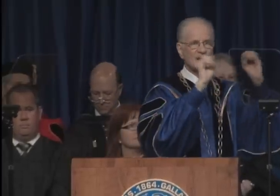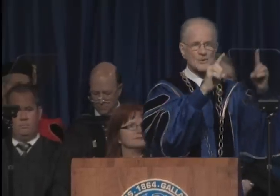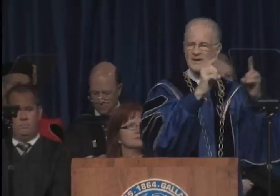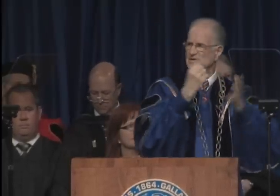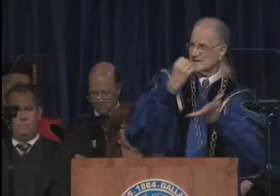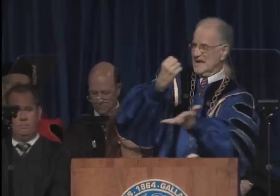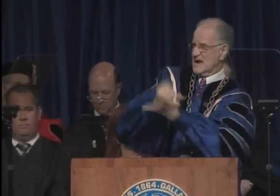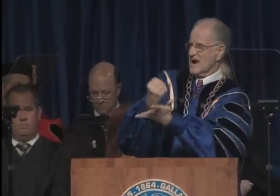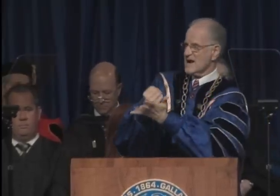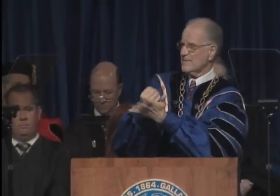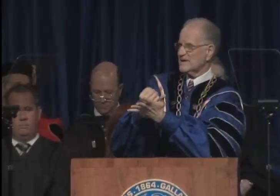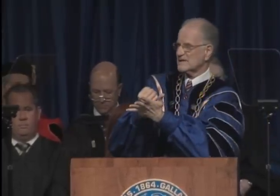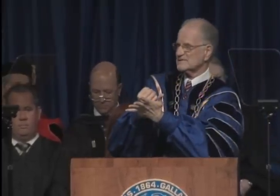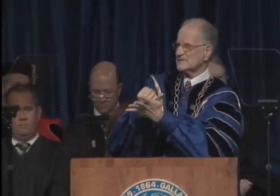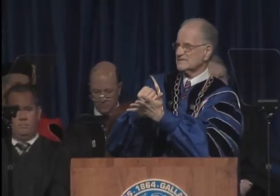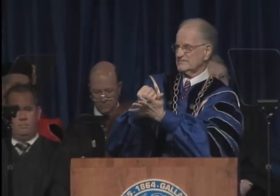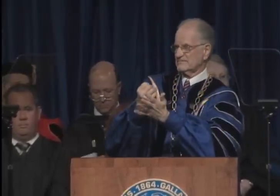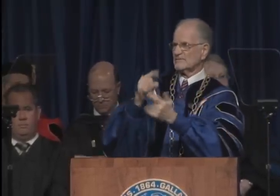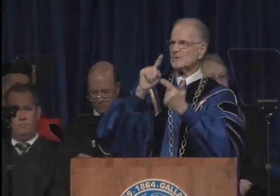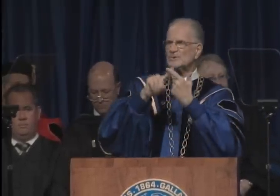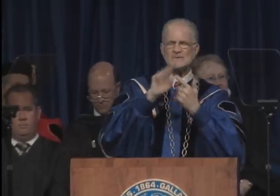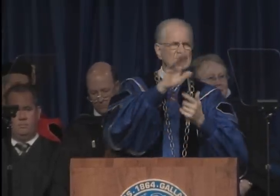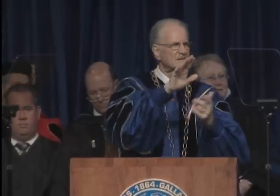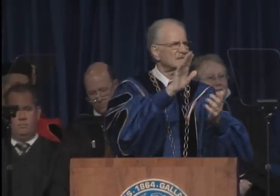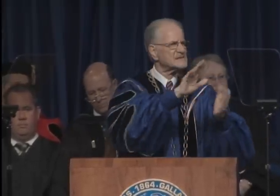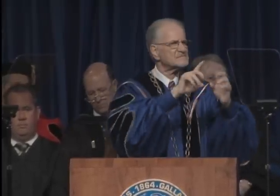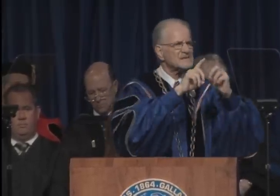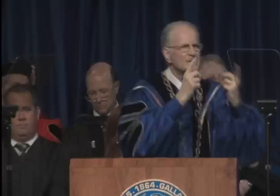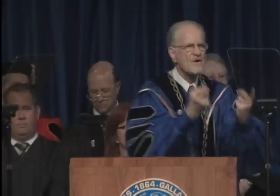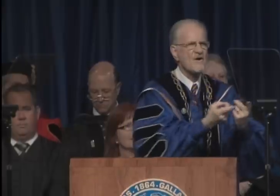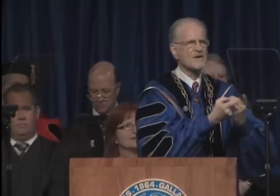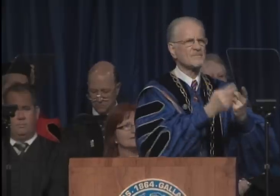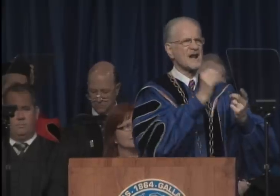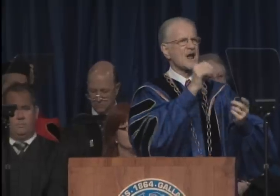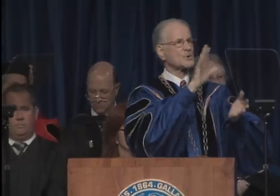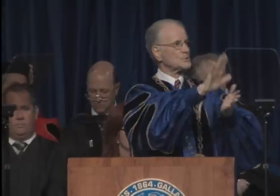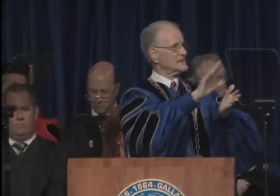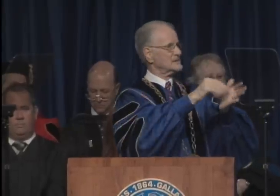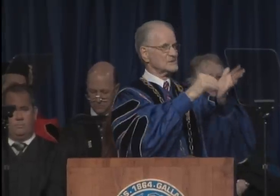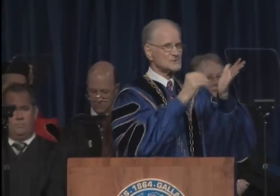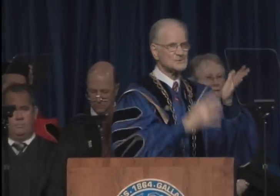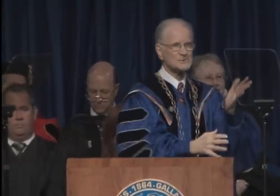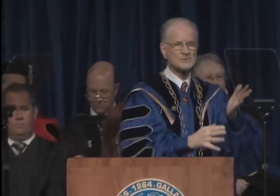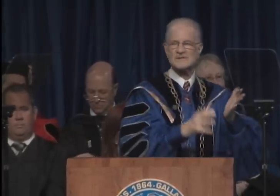to the field of education economics, to his department,